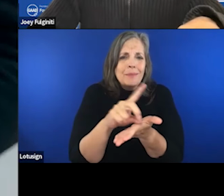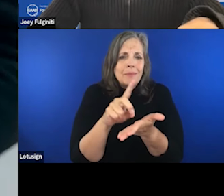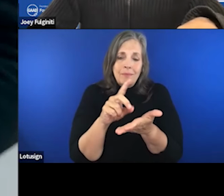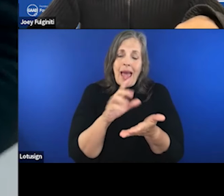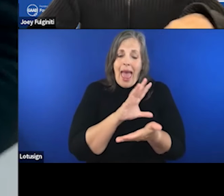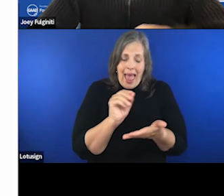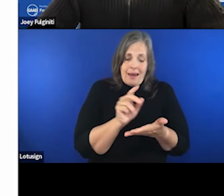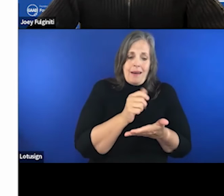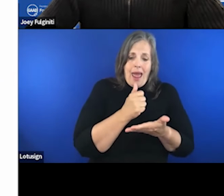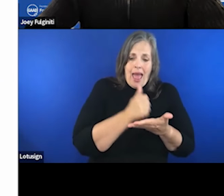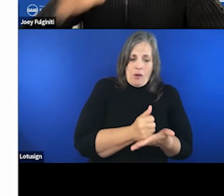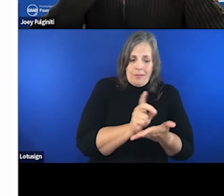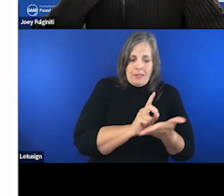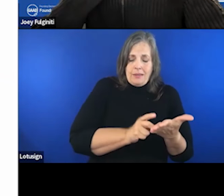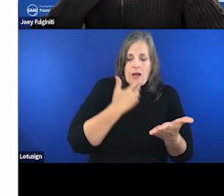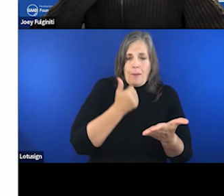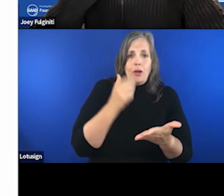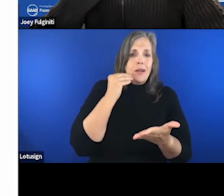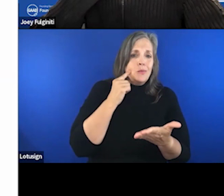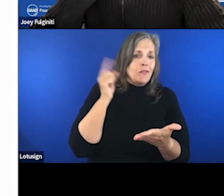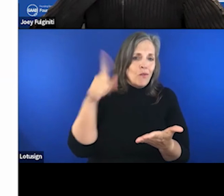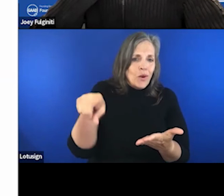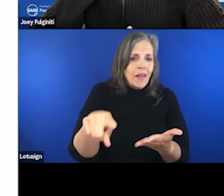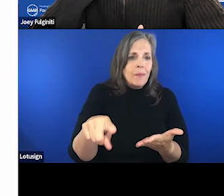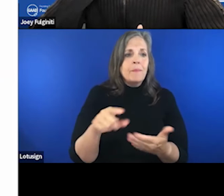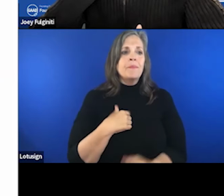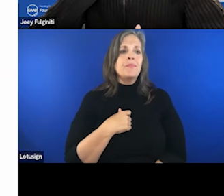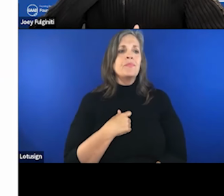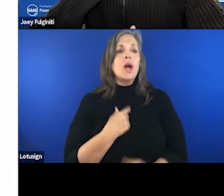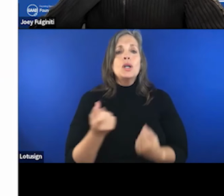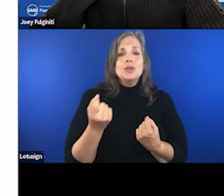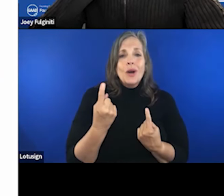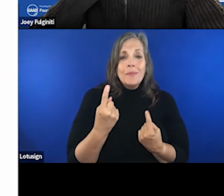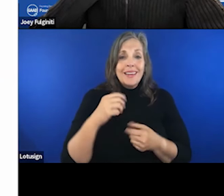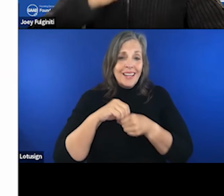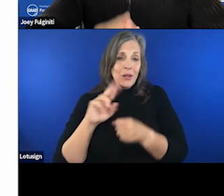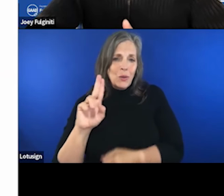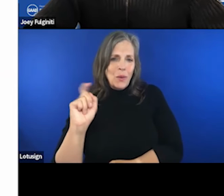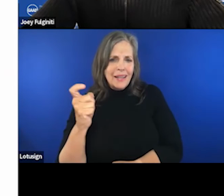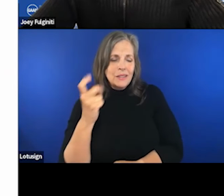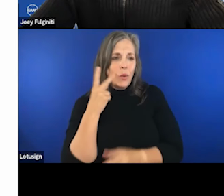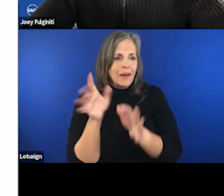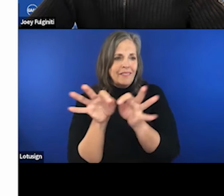for them so empathy in ux we we've all seen this in job descriptions for the designers out there